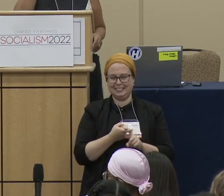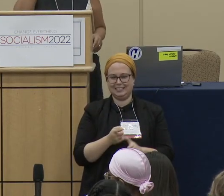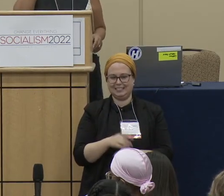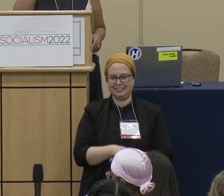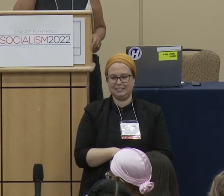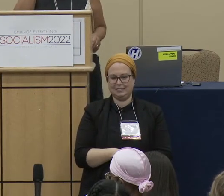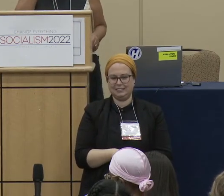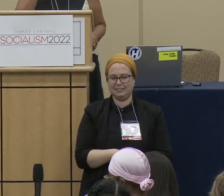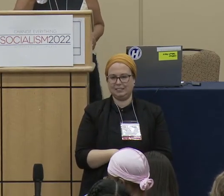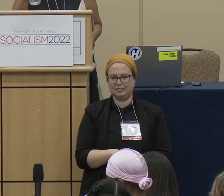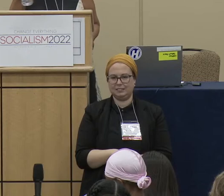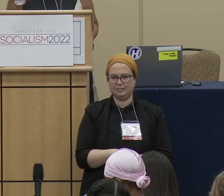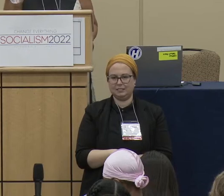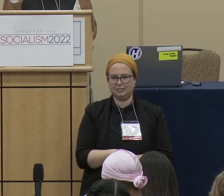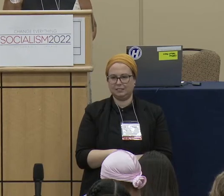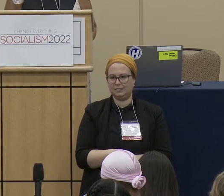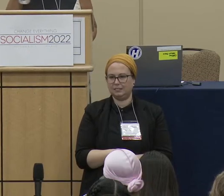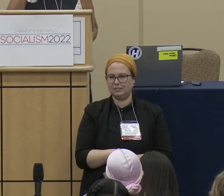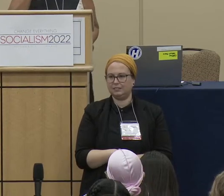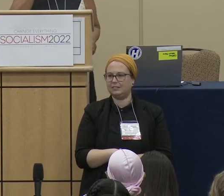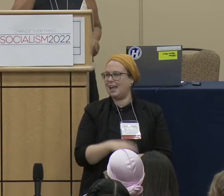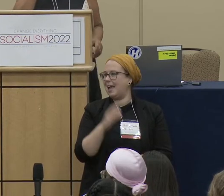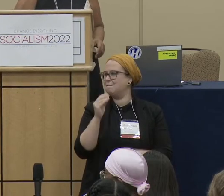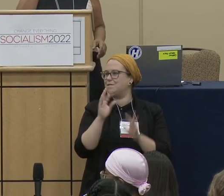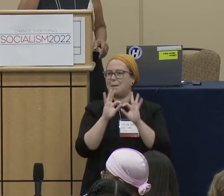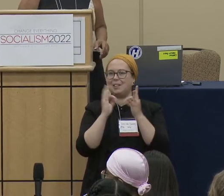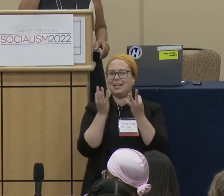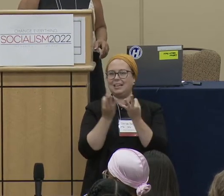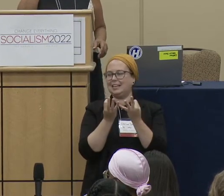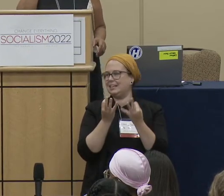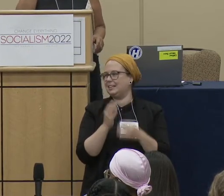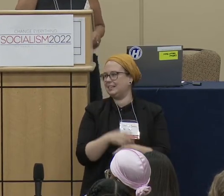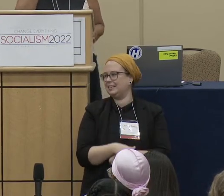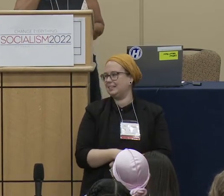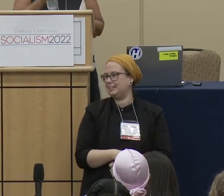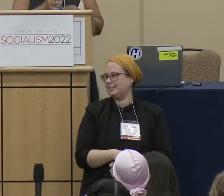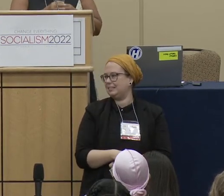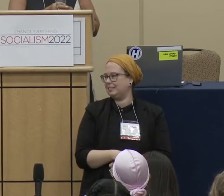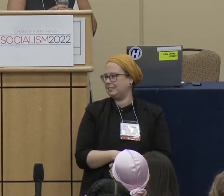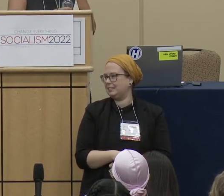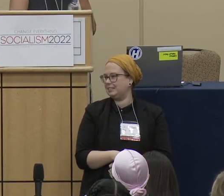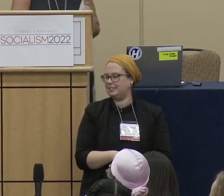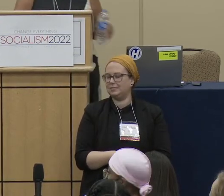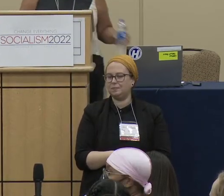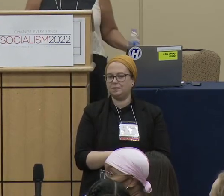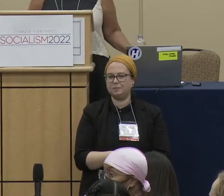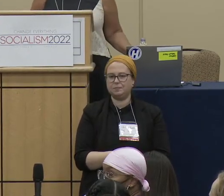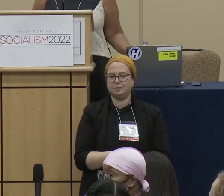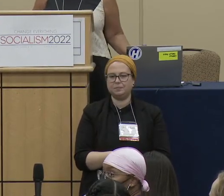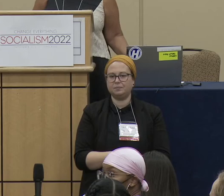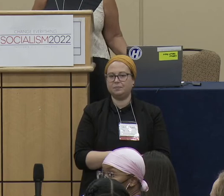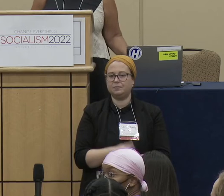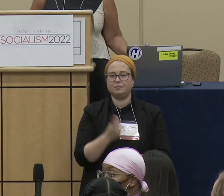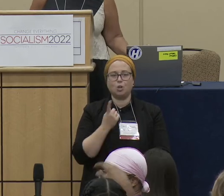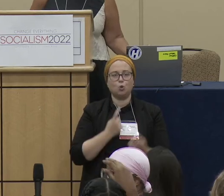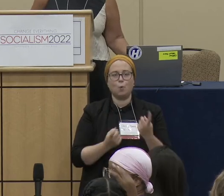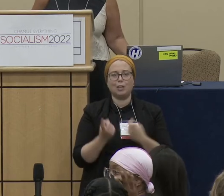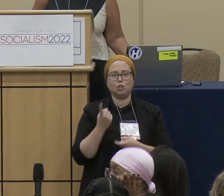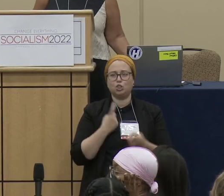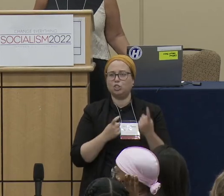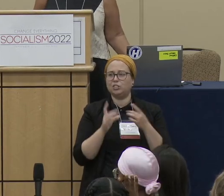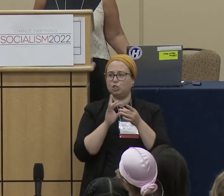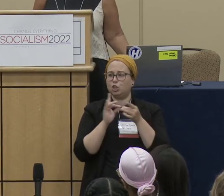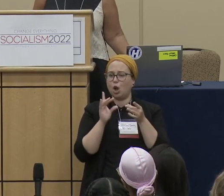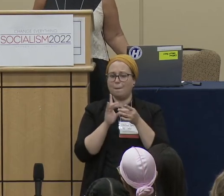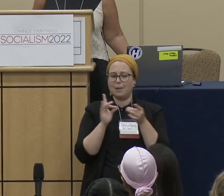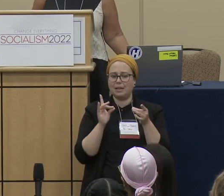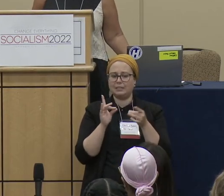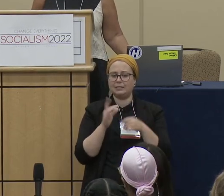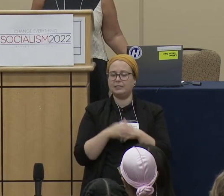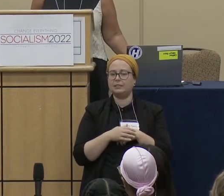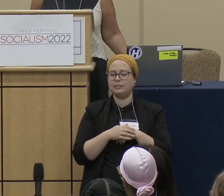you are my friends, but the rest of you -- and family .